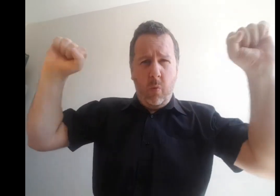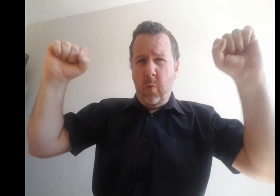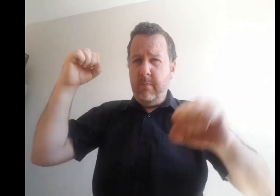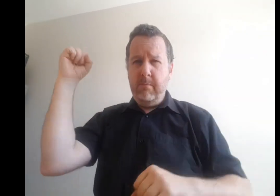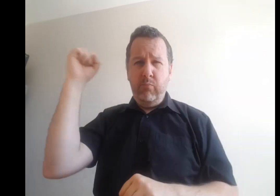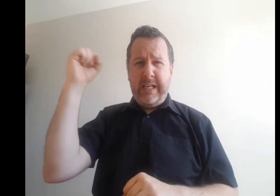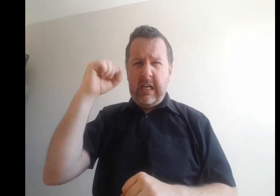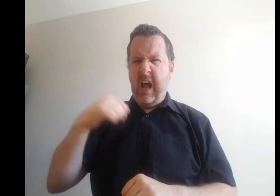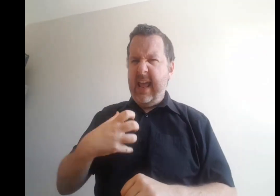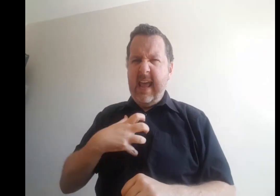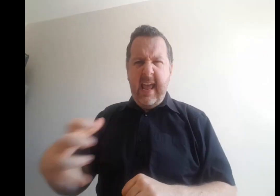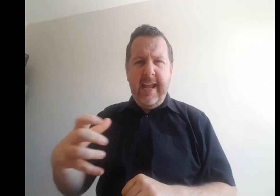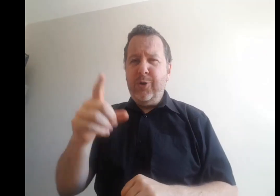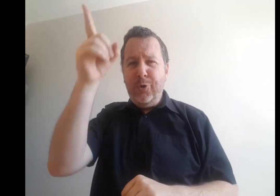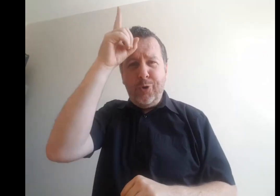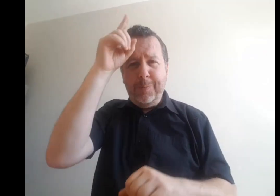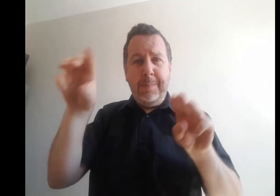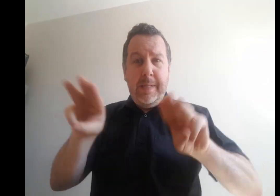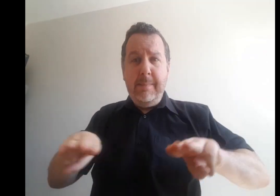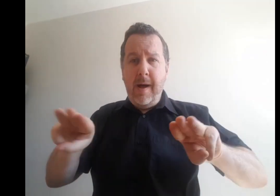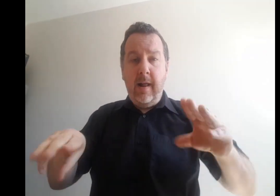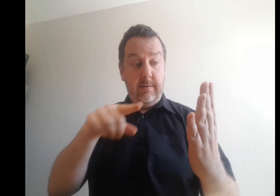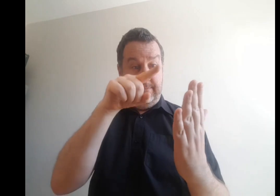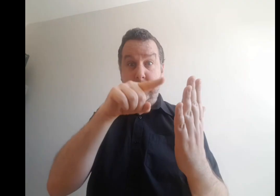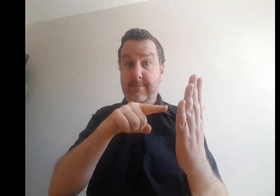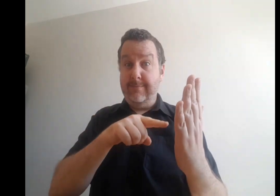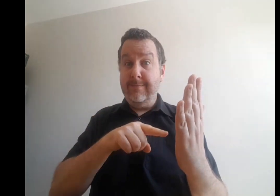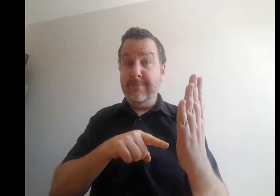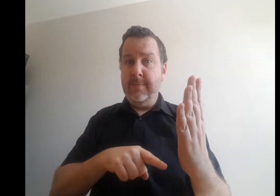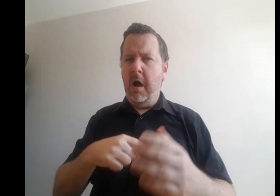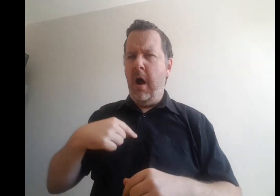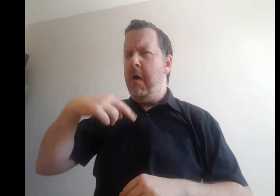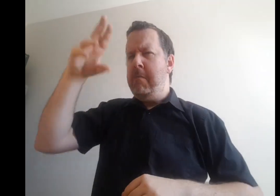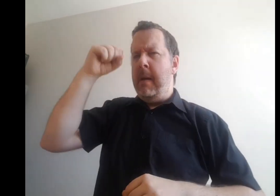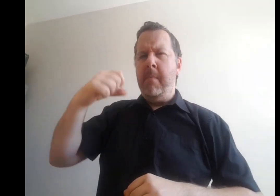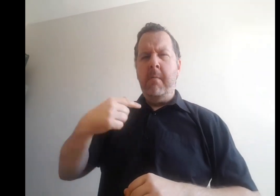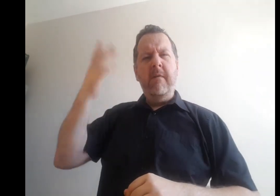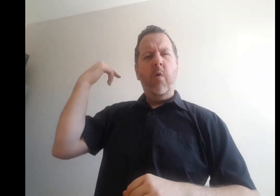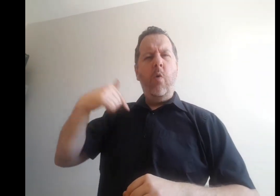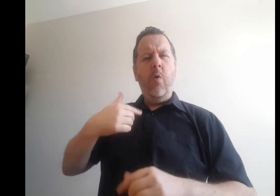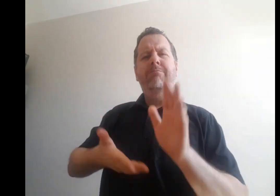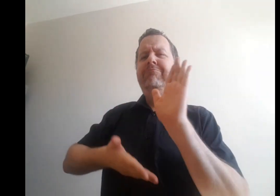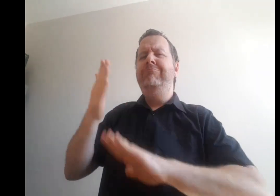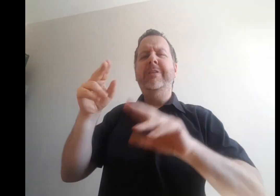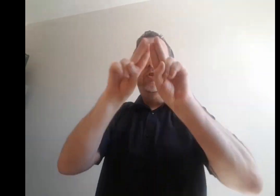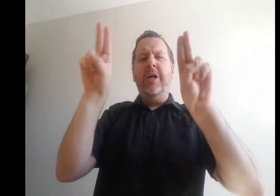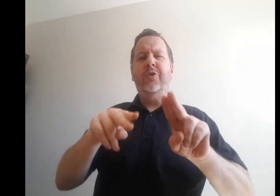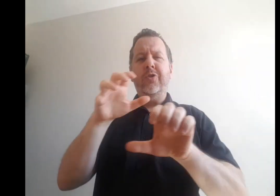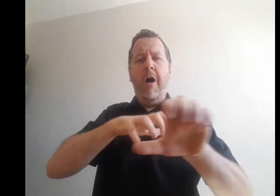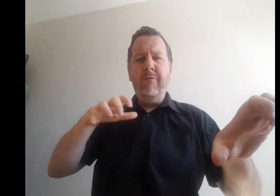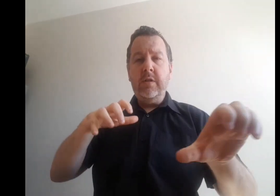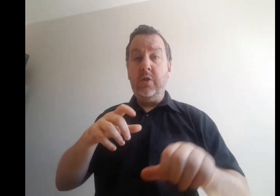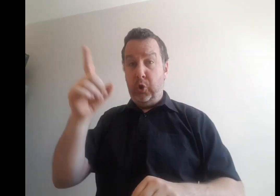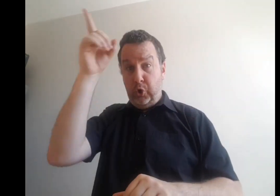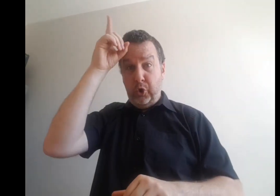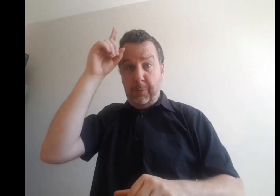because I despise Germans. I remember at one deaf conference, a table of Germans took a watermelon